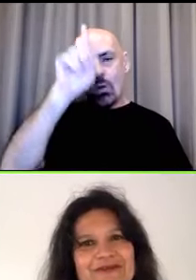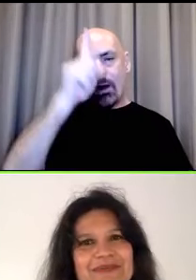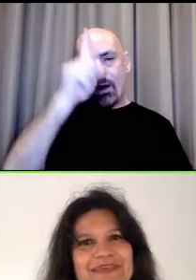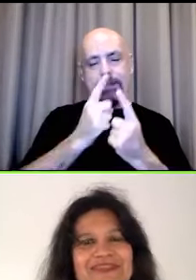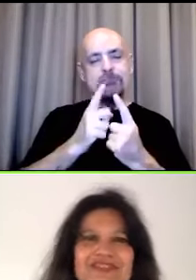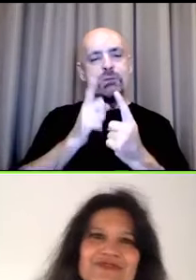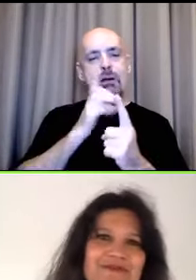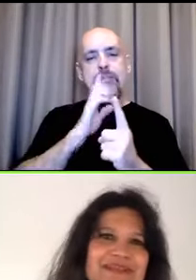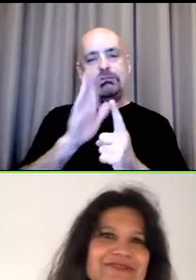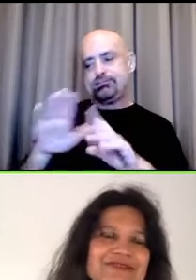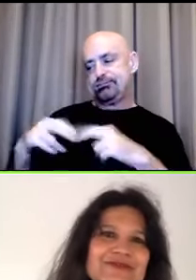, or with anyone else